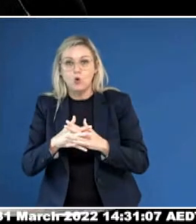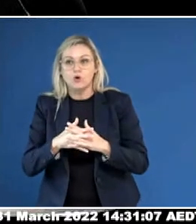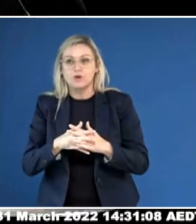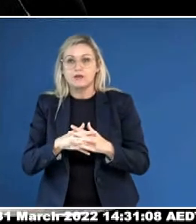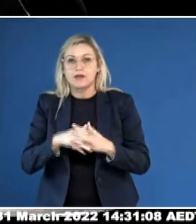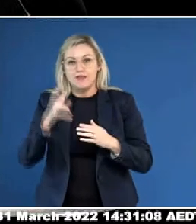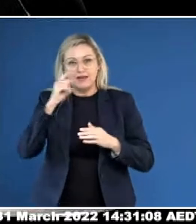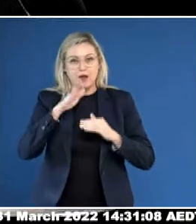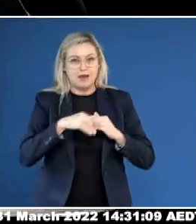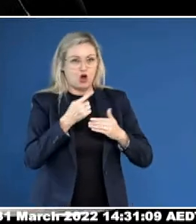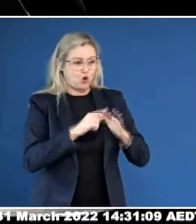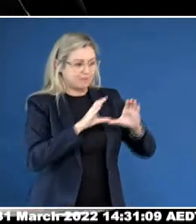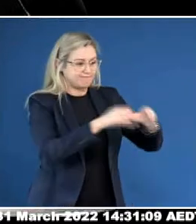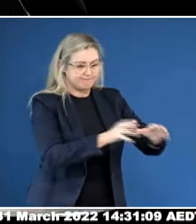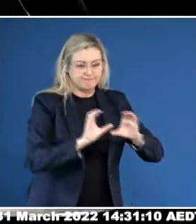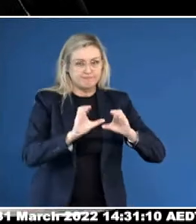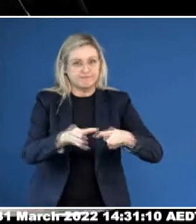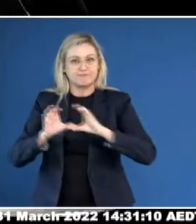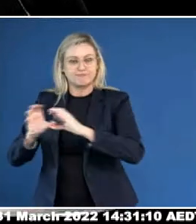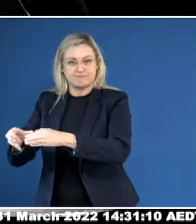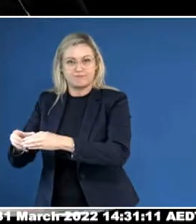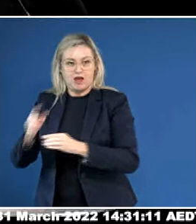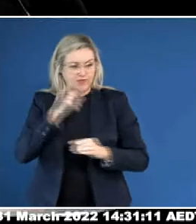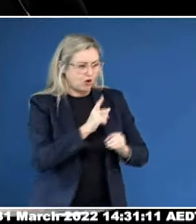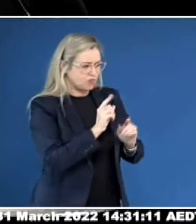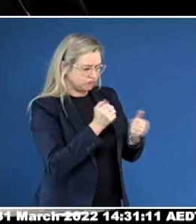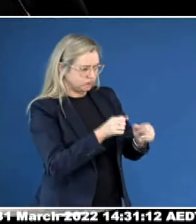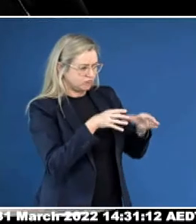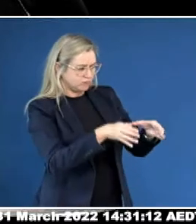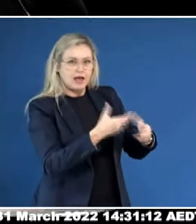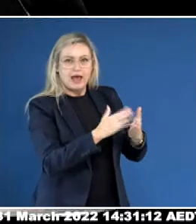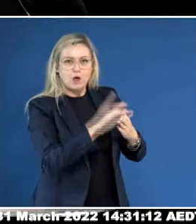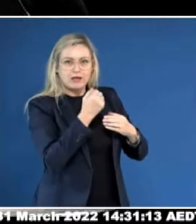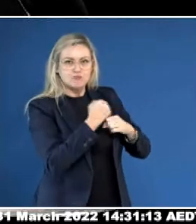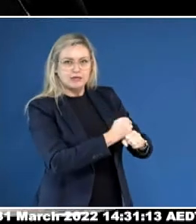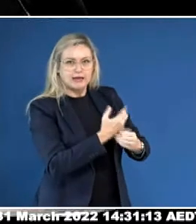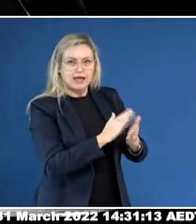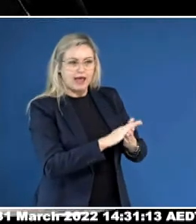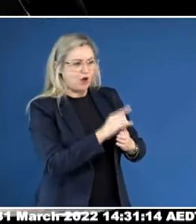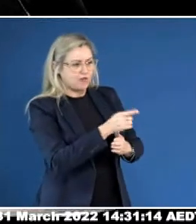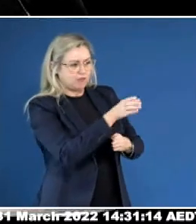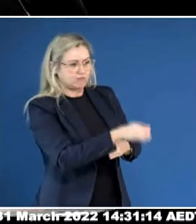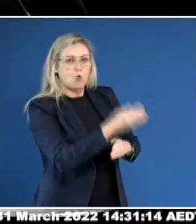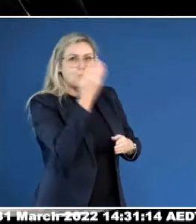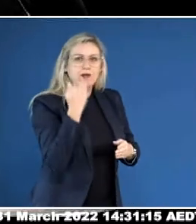require each protected characteristic or each part of your identity or personhood to be dealt with in isolation.